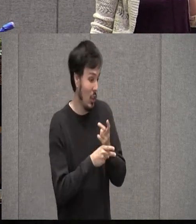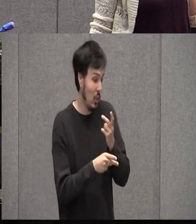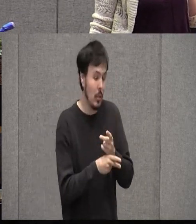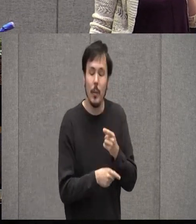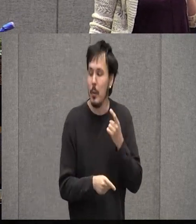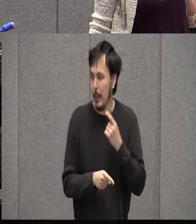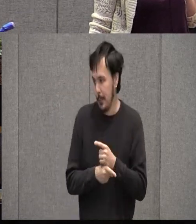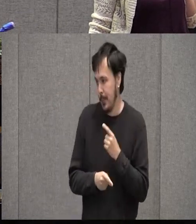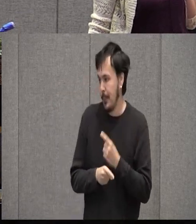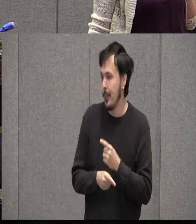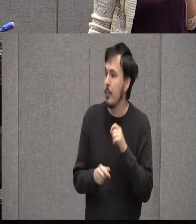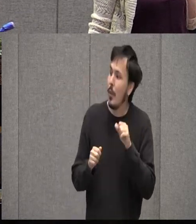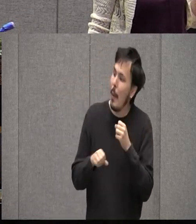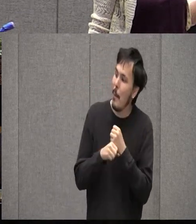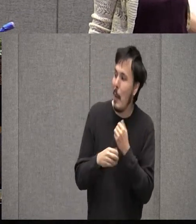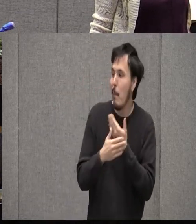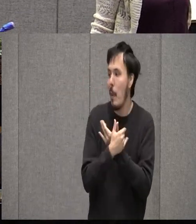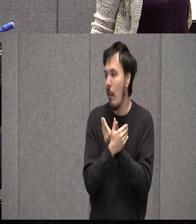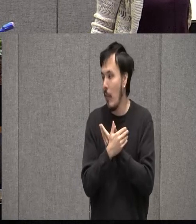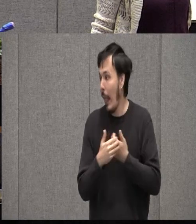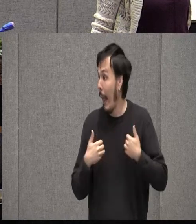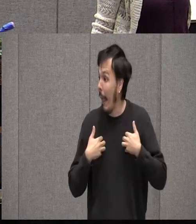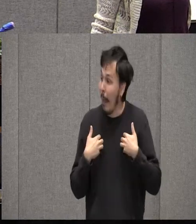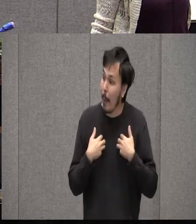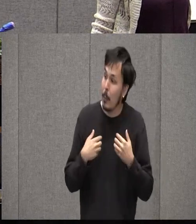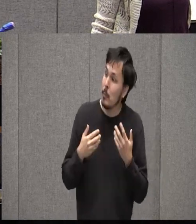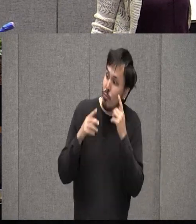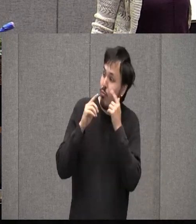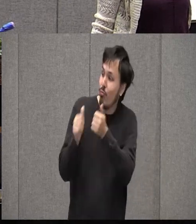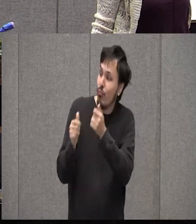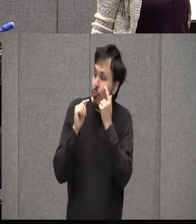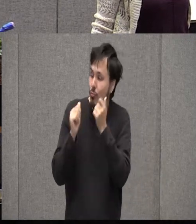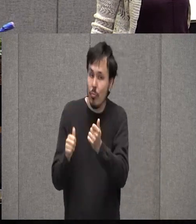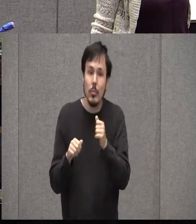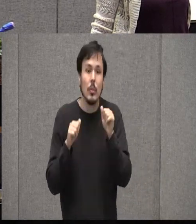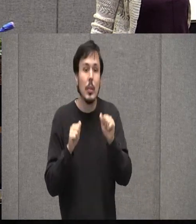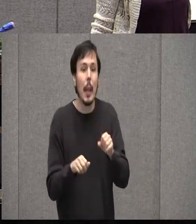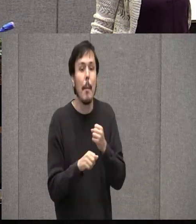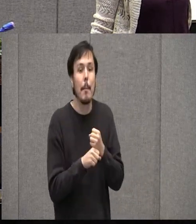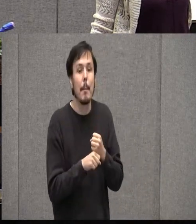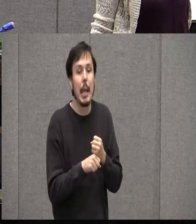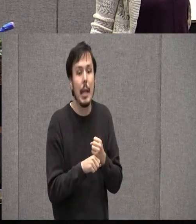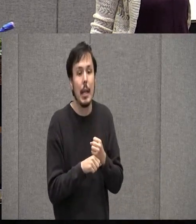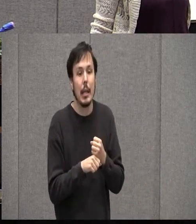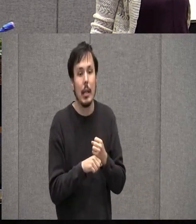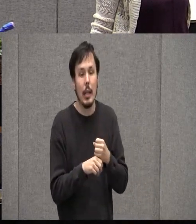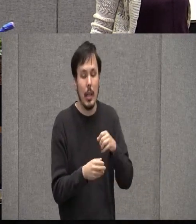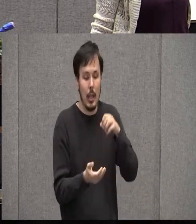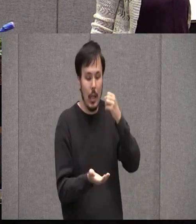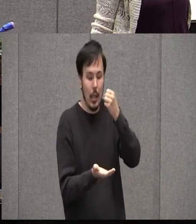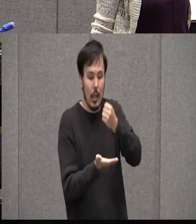butterflies, animals, whatever you want. You can also make what's called an impression, okay?